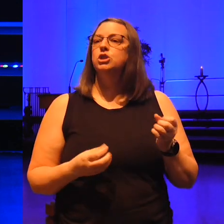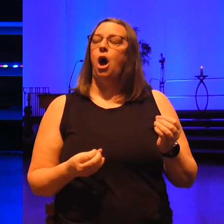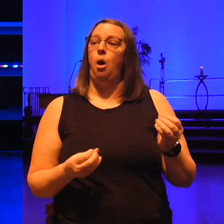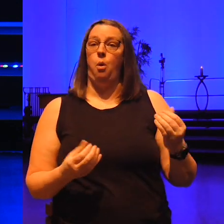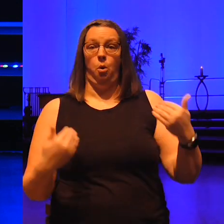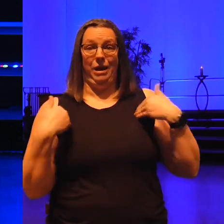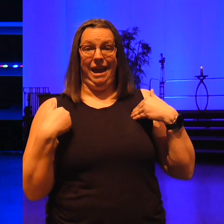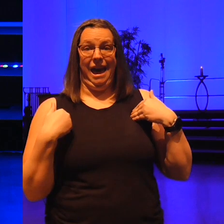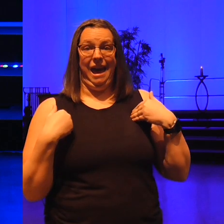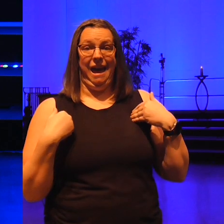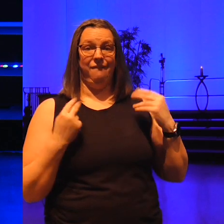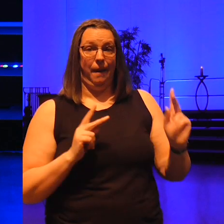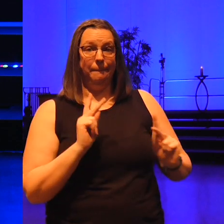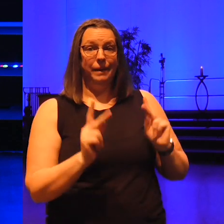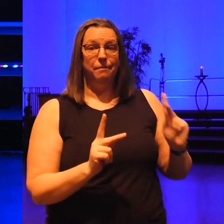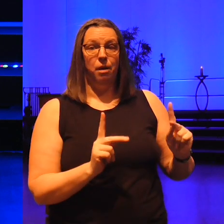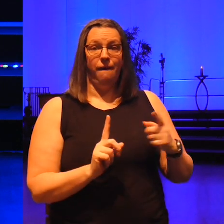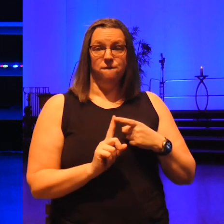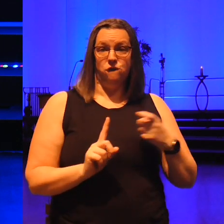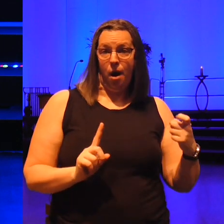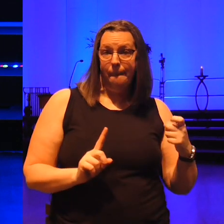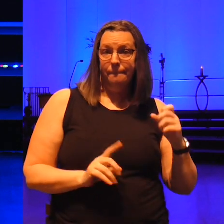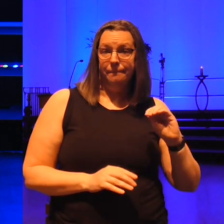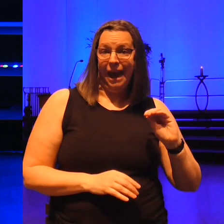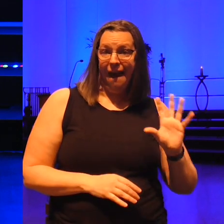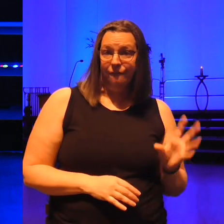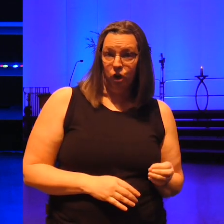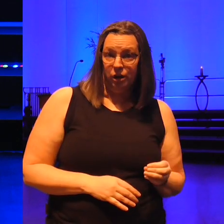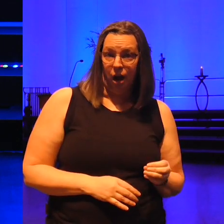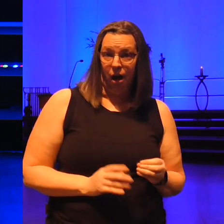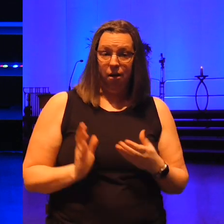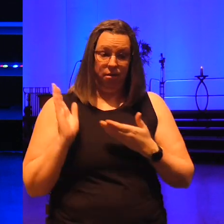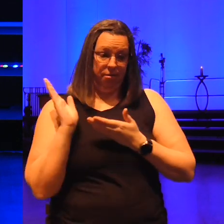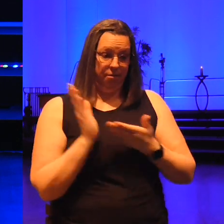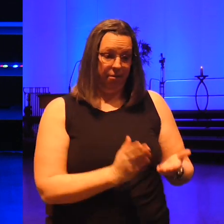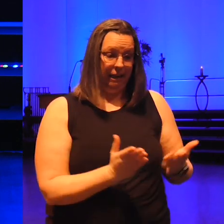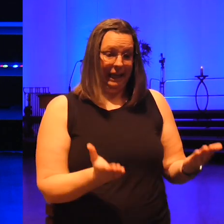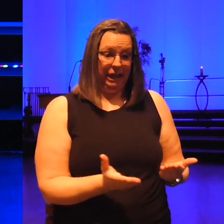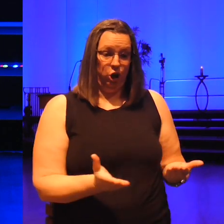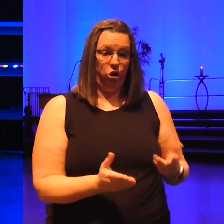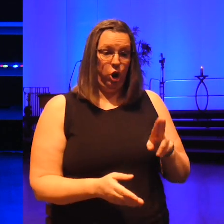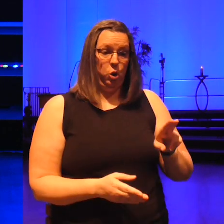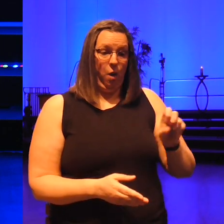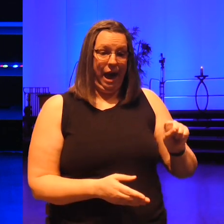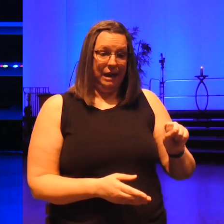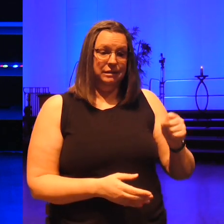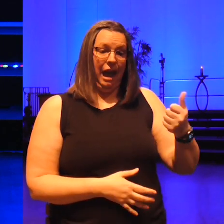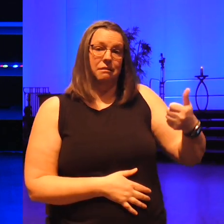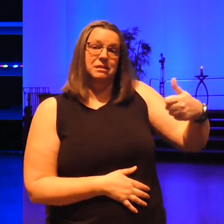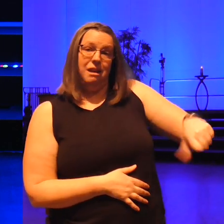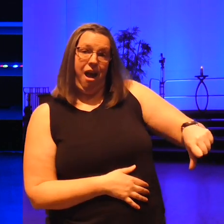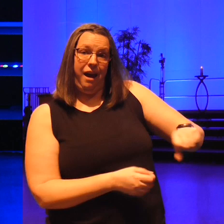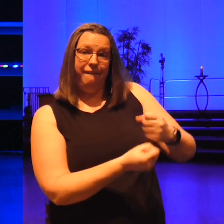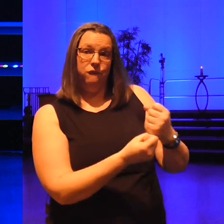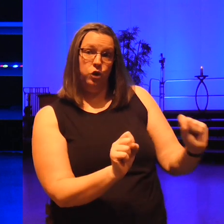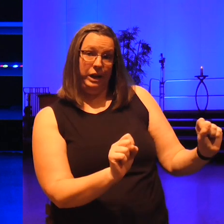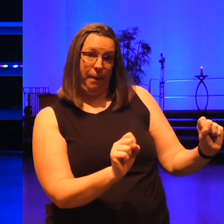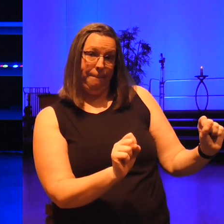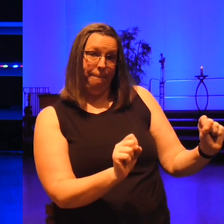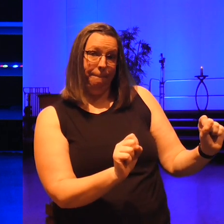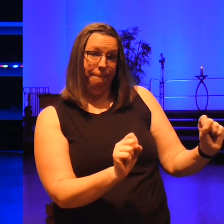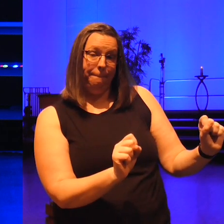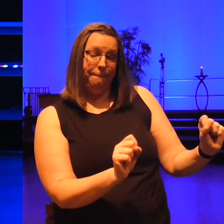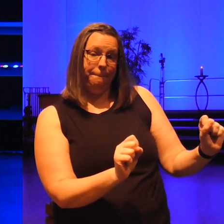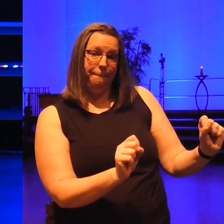from Africa brought to the United States and denied Freedom who also had the religion of